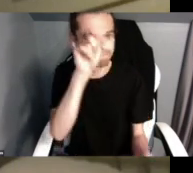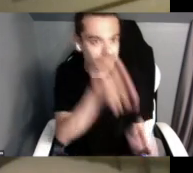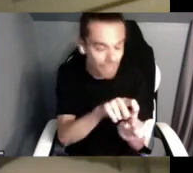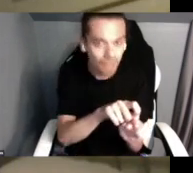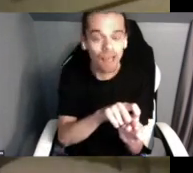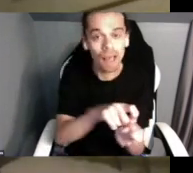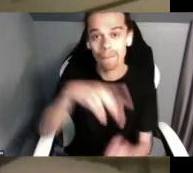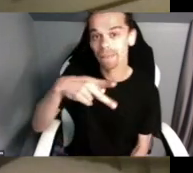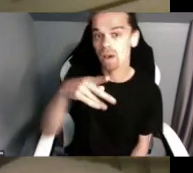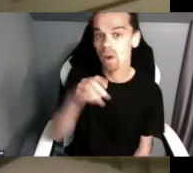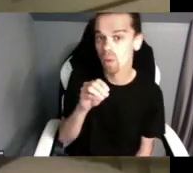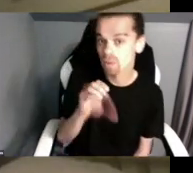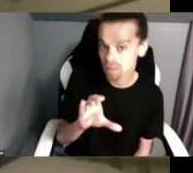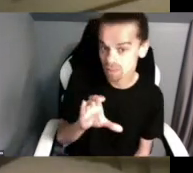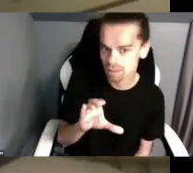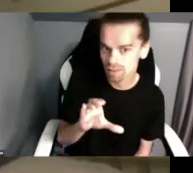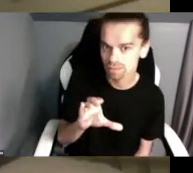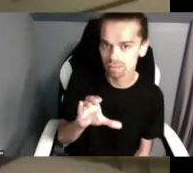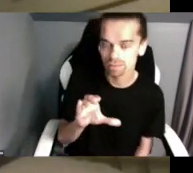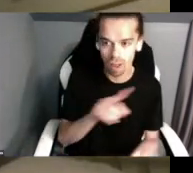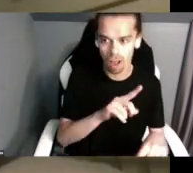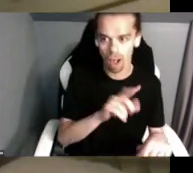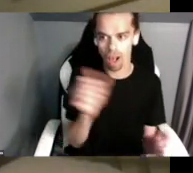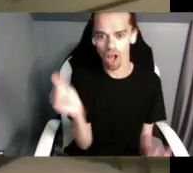other multi marginalized people with disabilities,